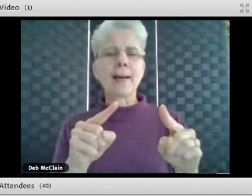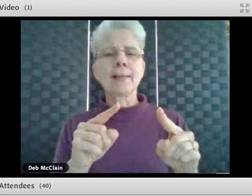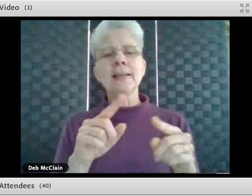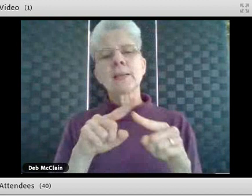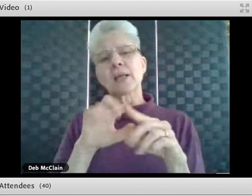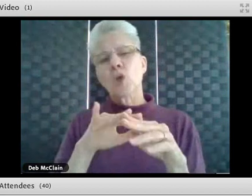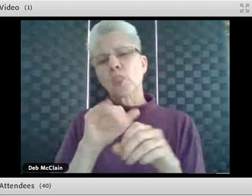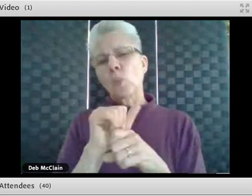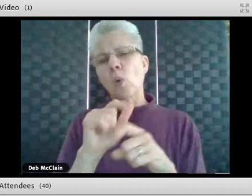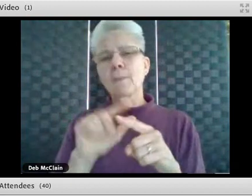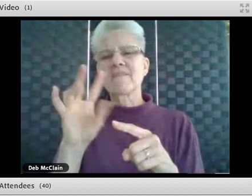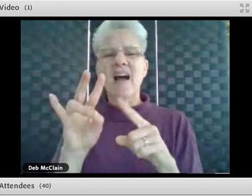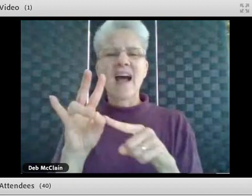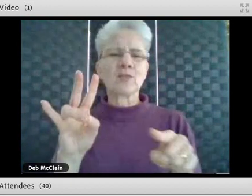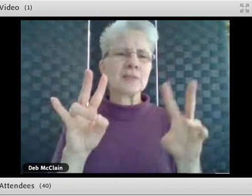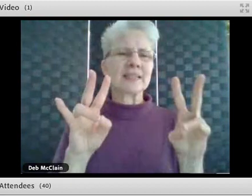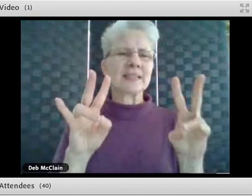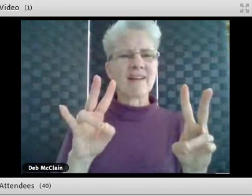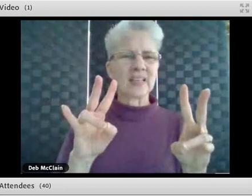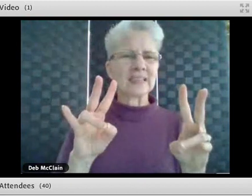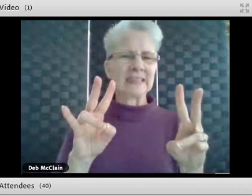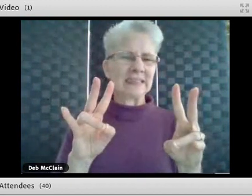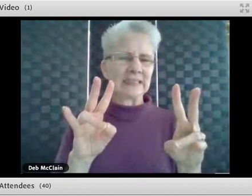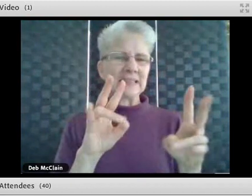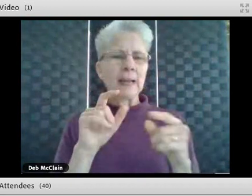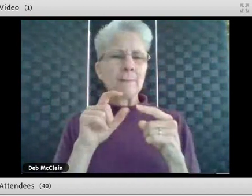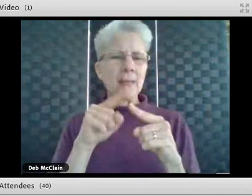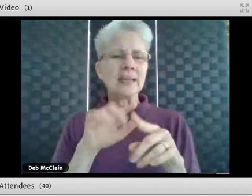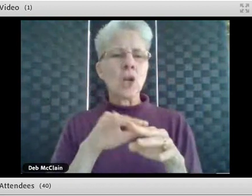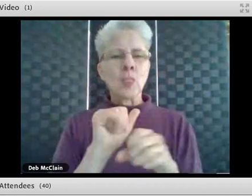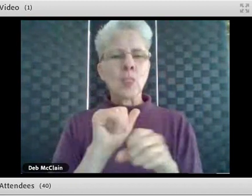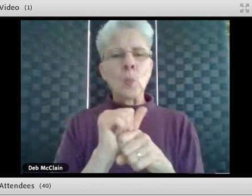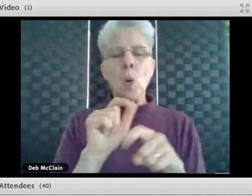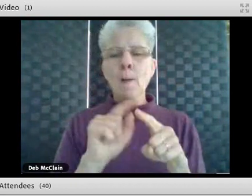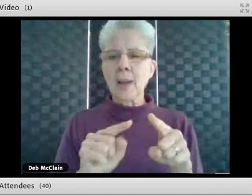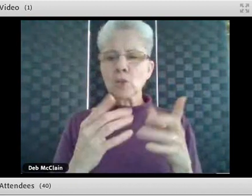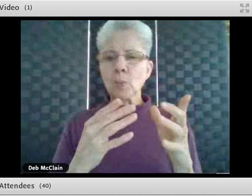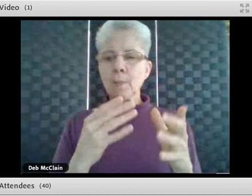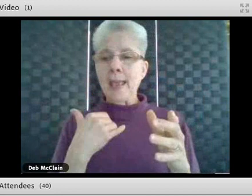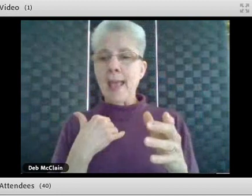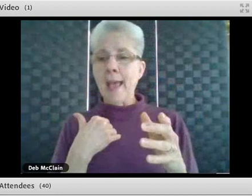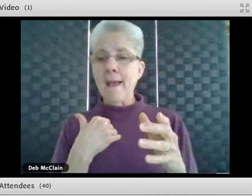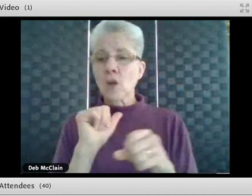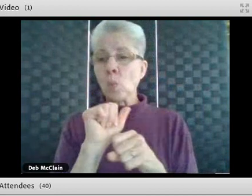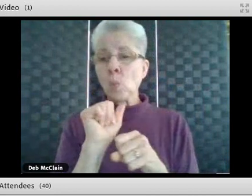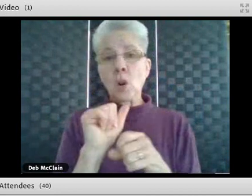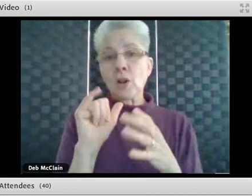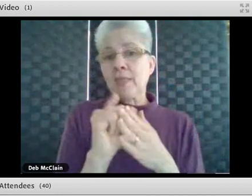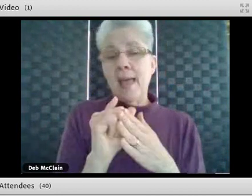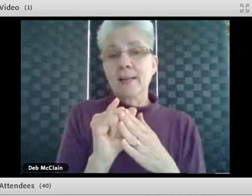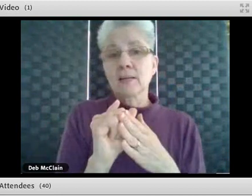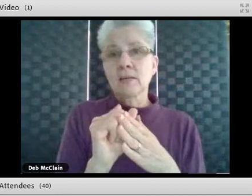but usually five or seven, depending on the work. But, you know, you may have a work that one --